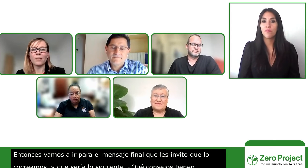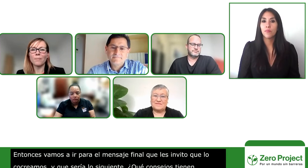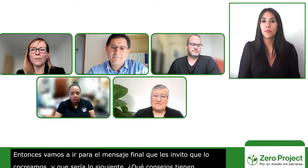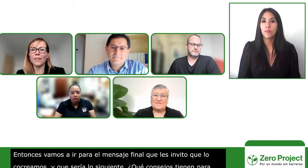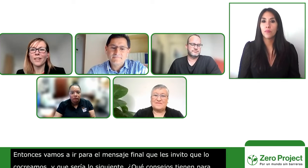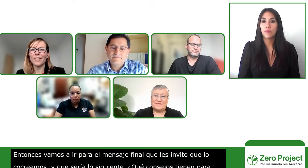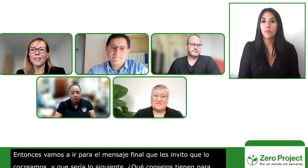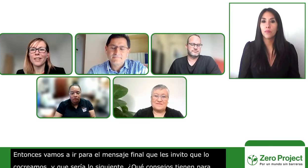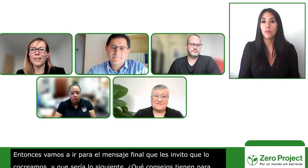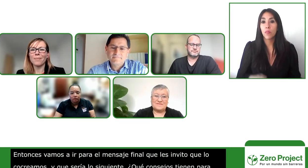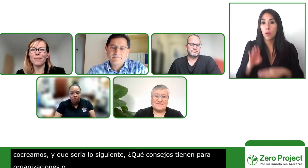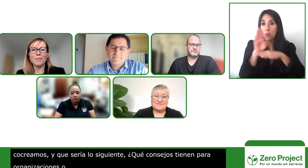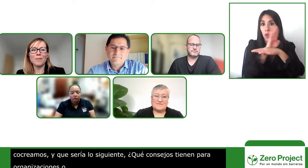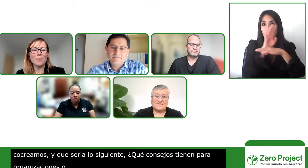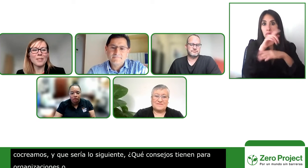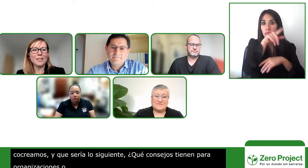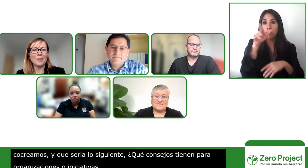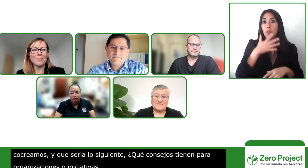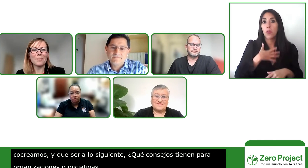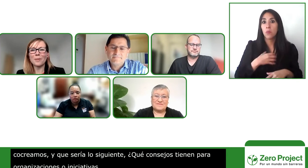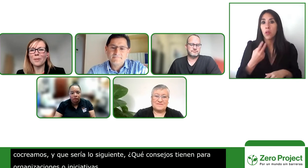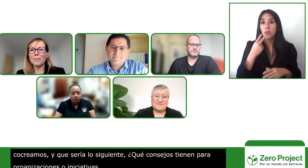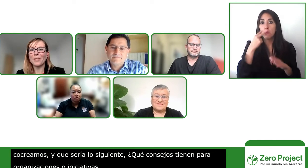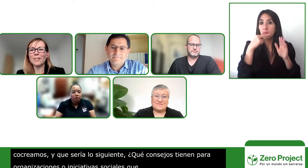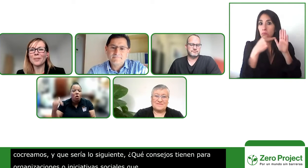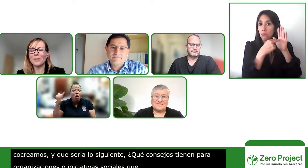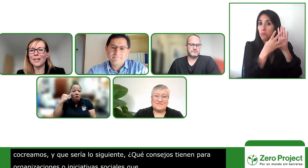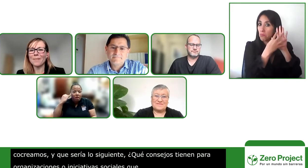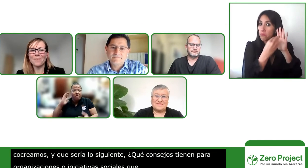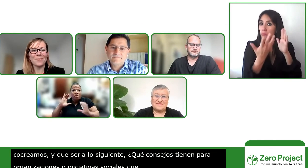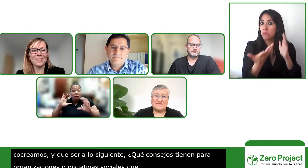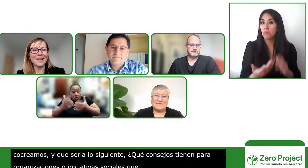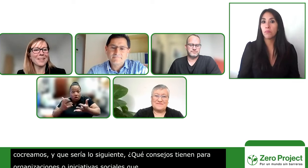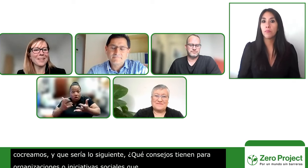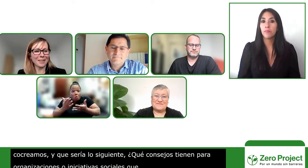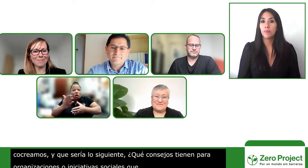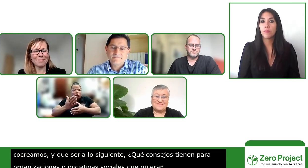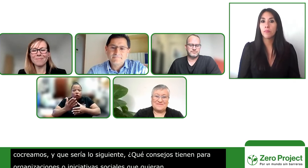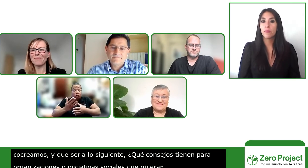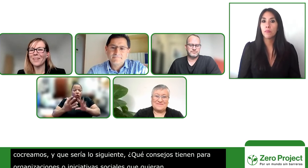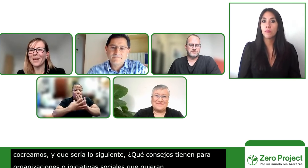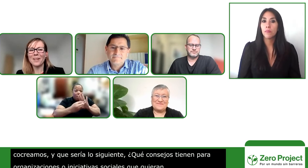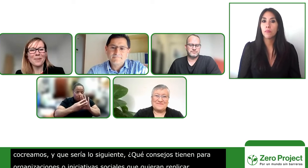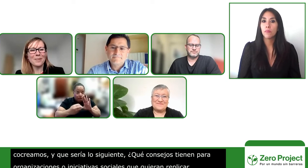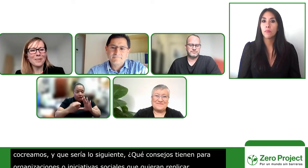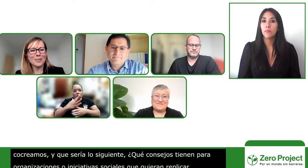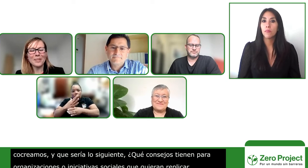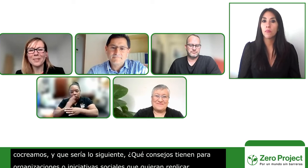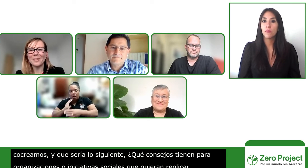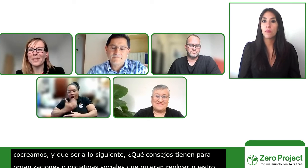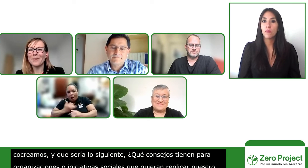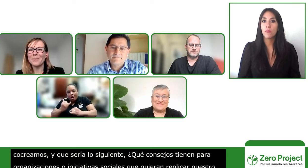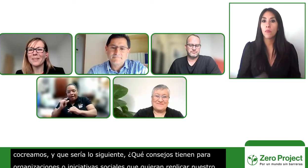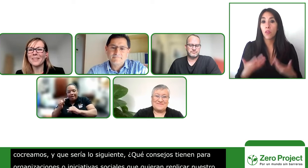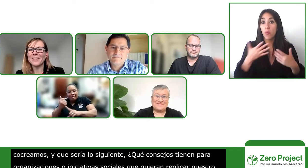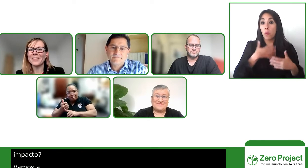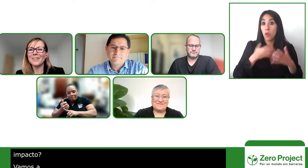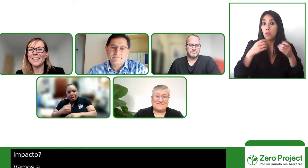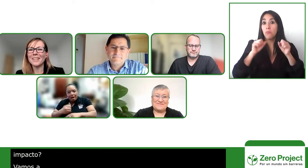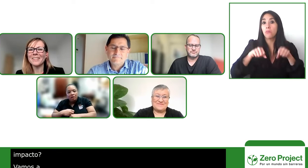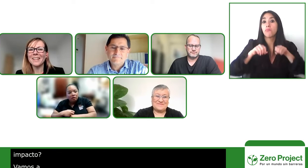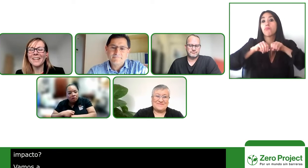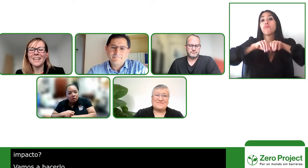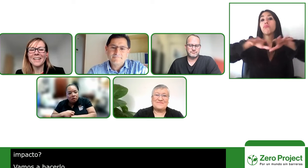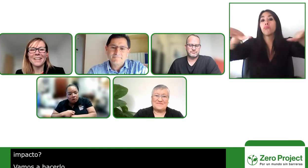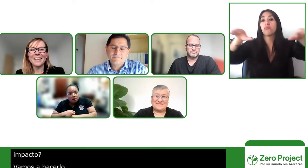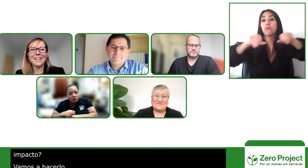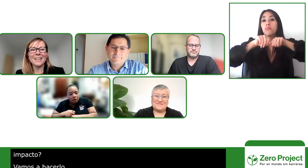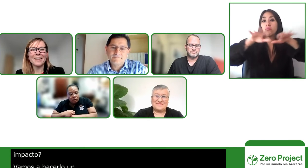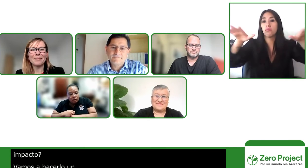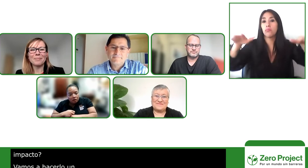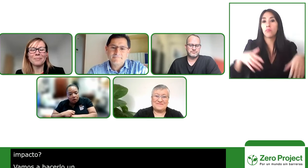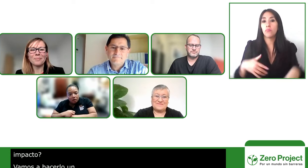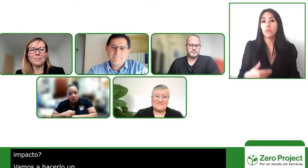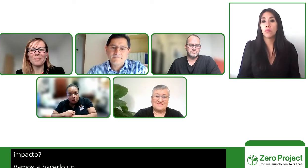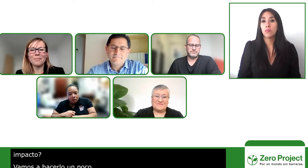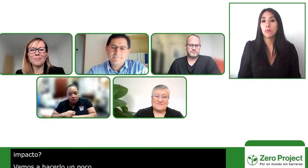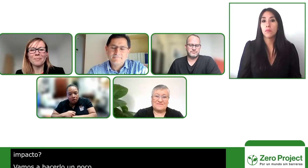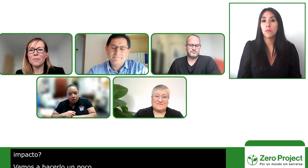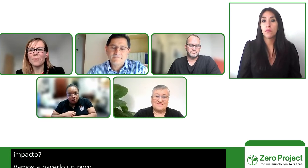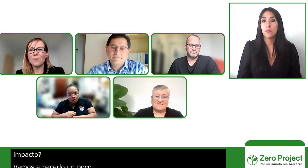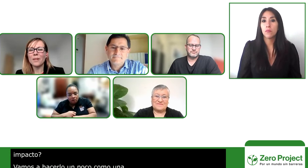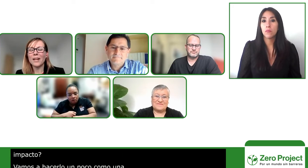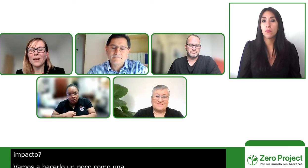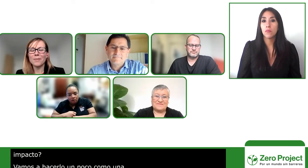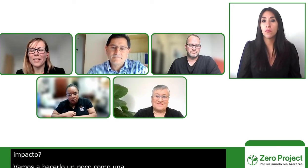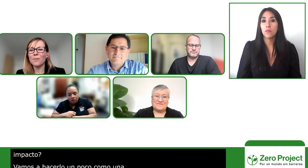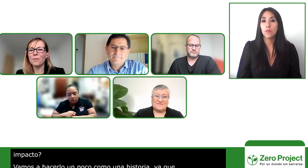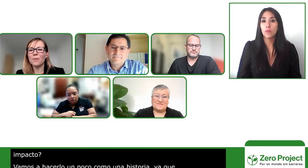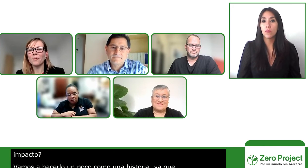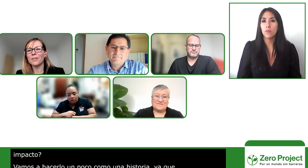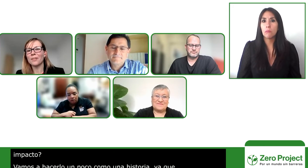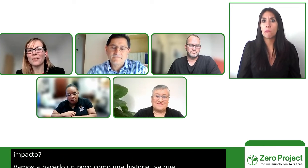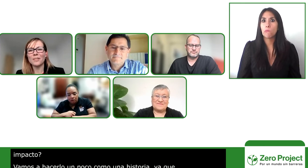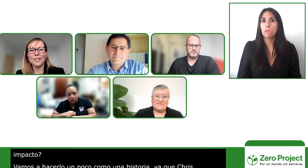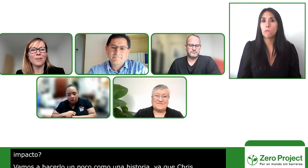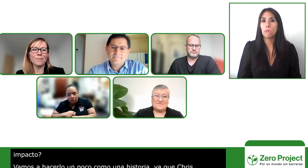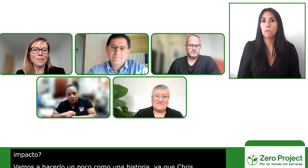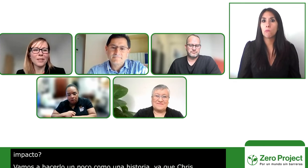replicate your impacts your efforts if we can go through it